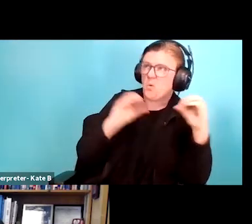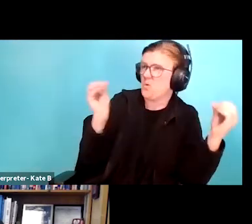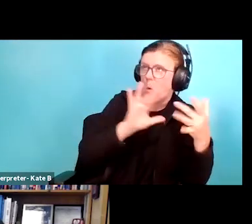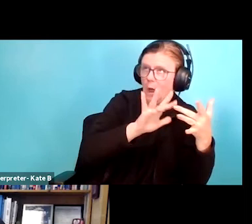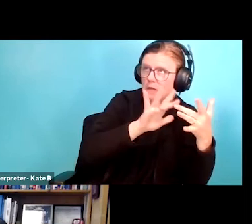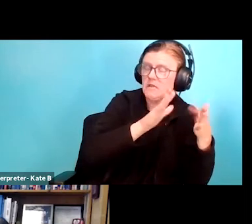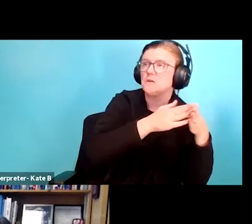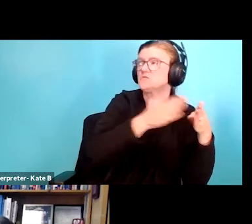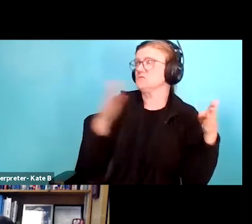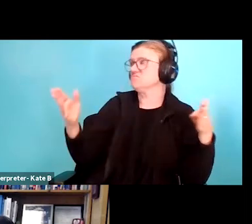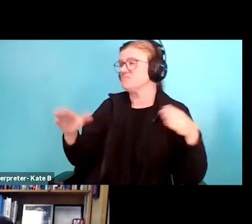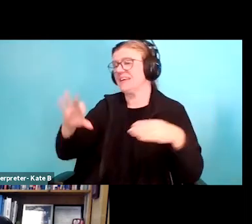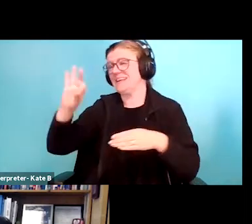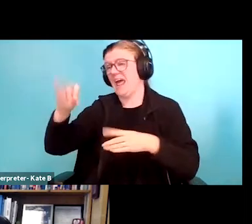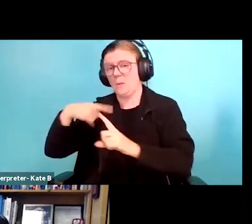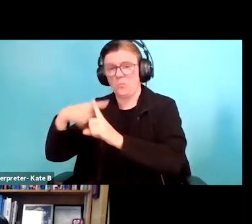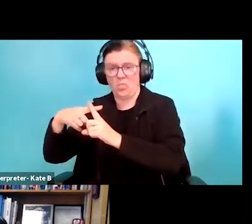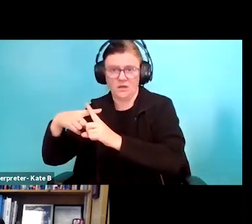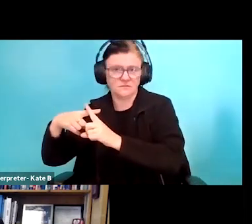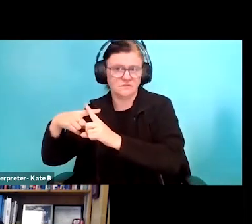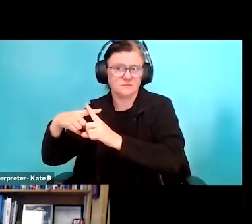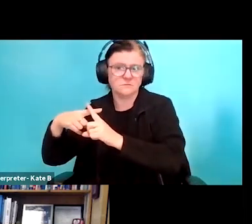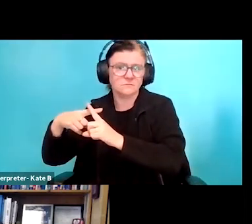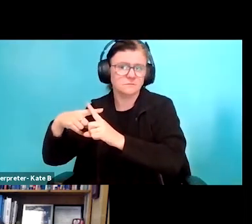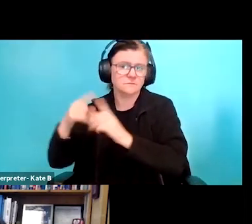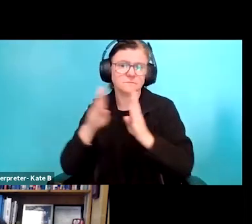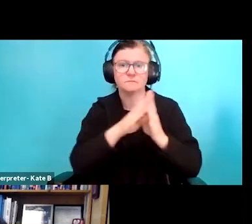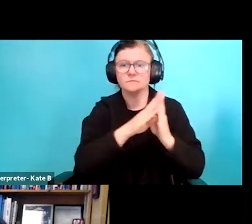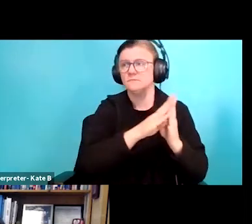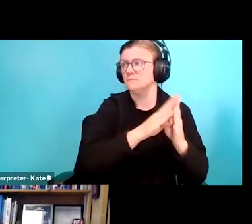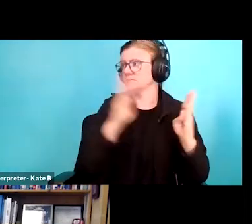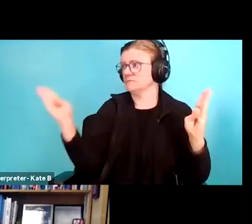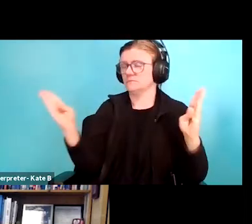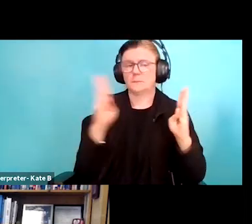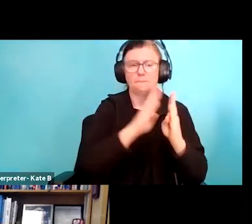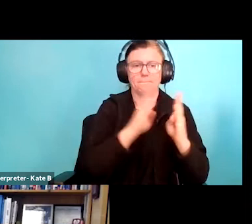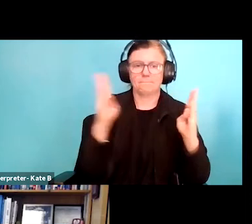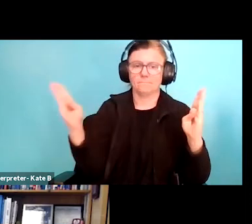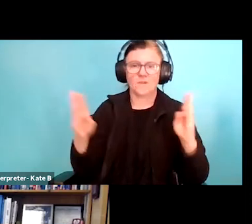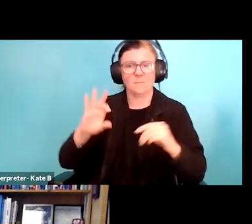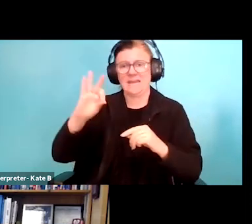it was coded zero to nine plus. So zero to nine and nine could represent kind of an